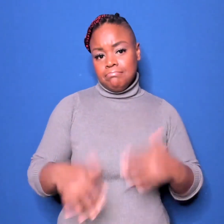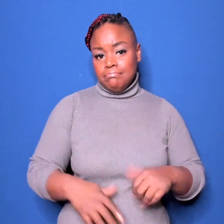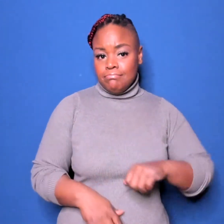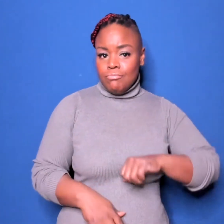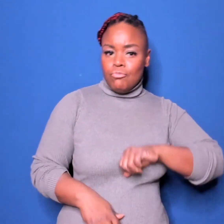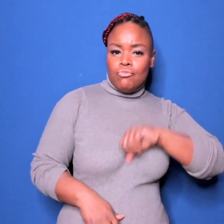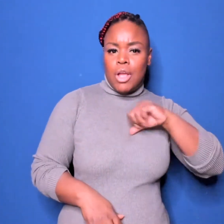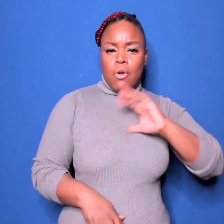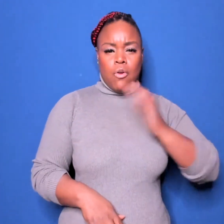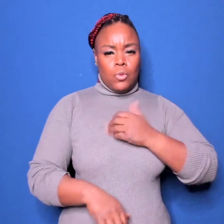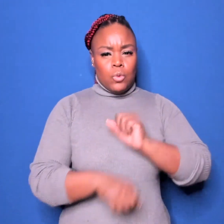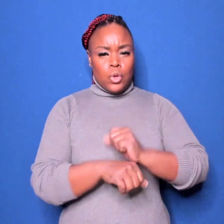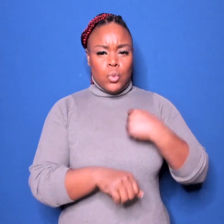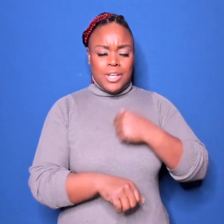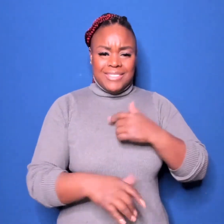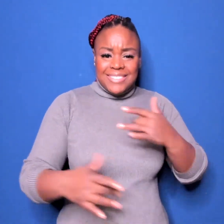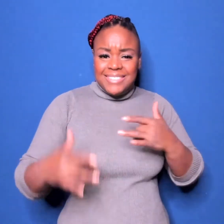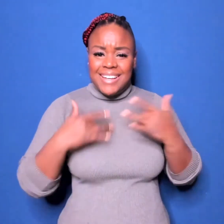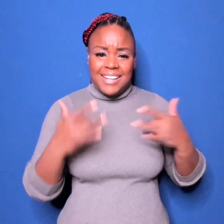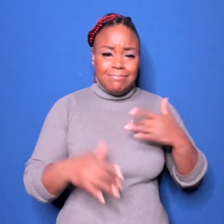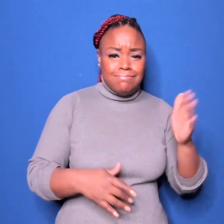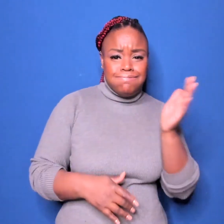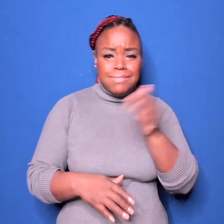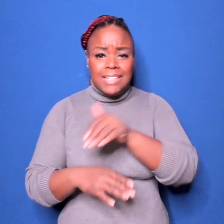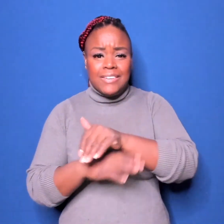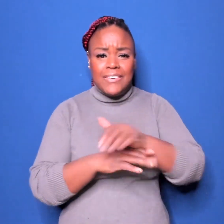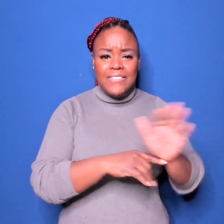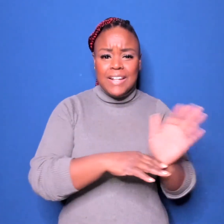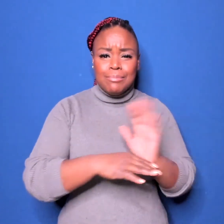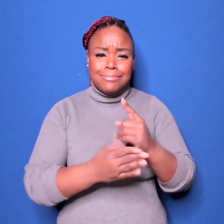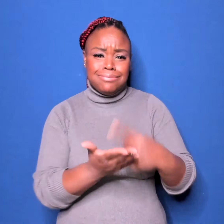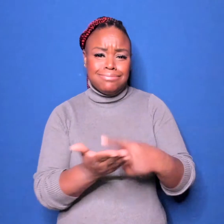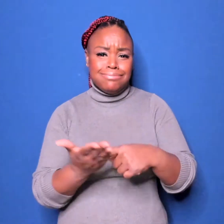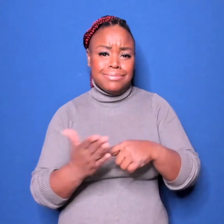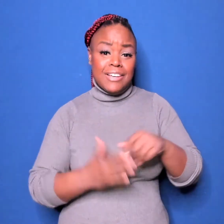We were proud of our work, and were excited to curate an evening of films and discussion